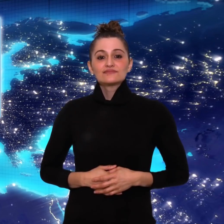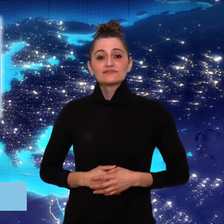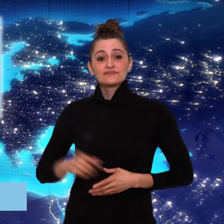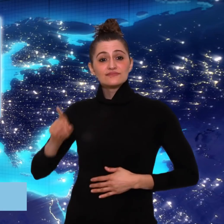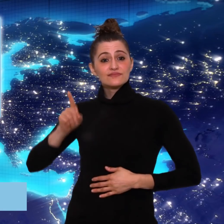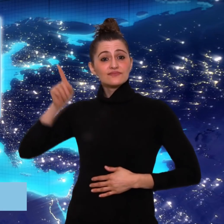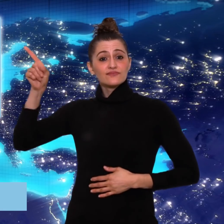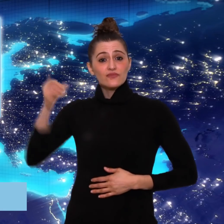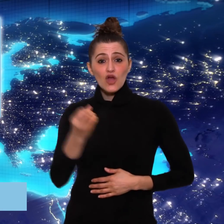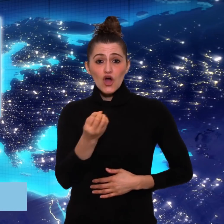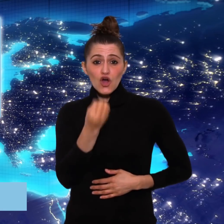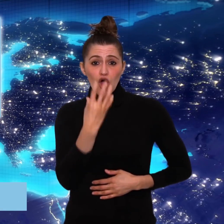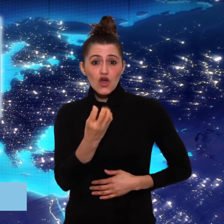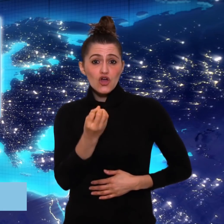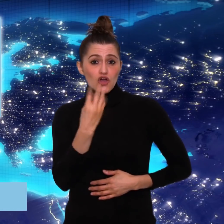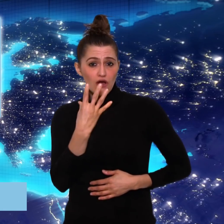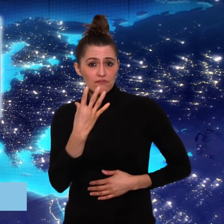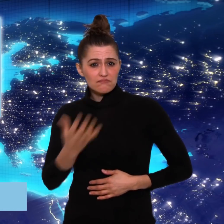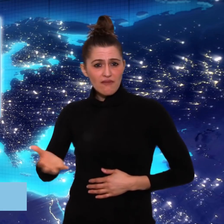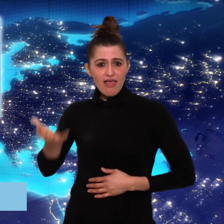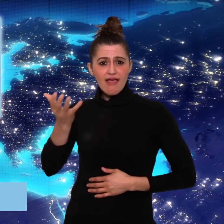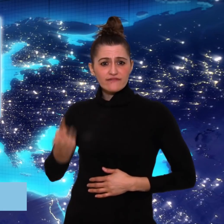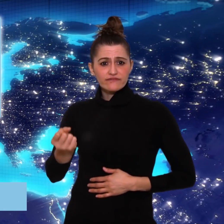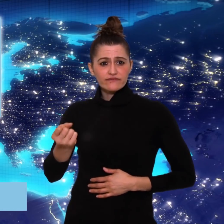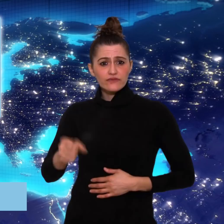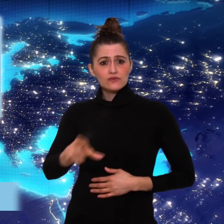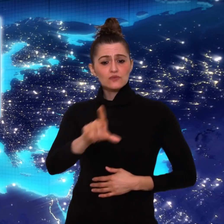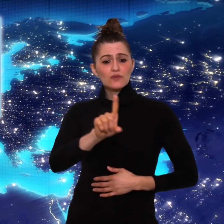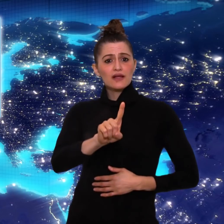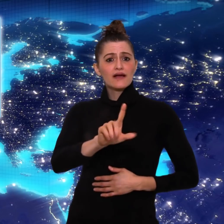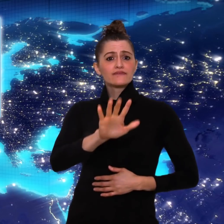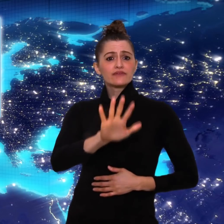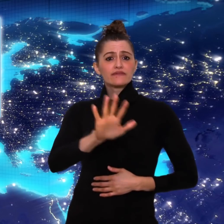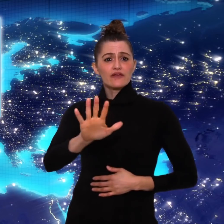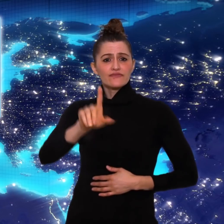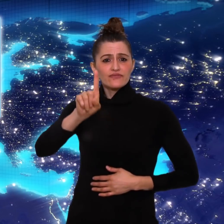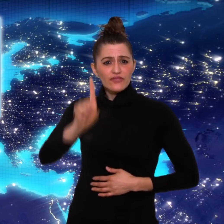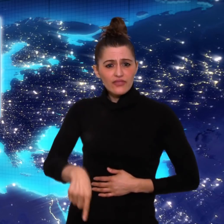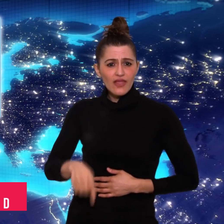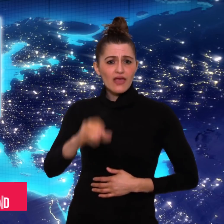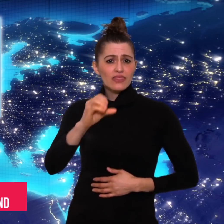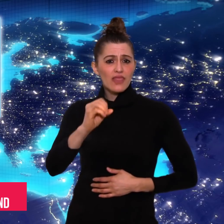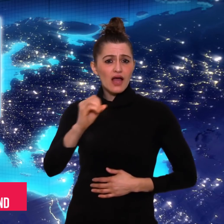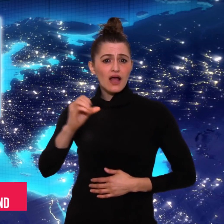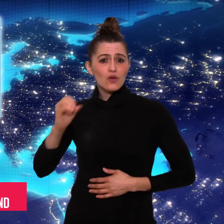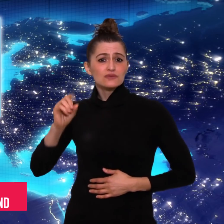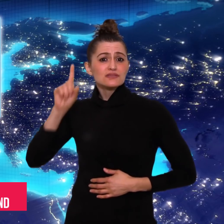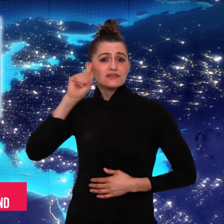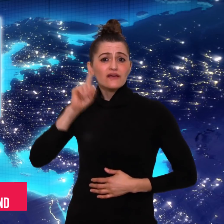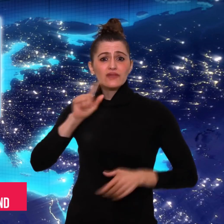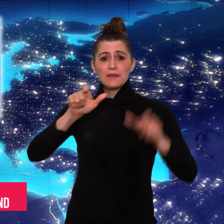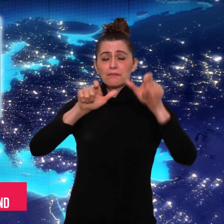Dawn: With 155,000 deaf people in